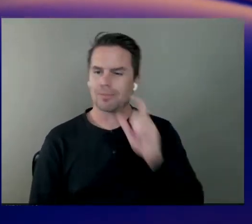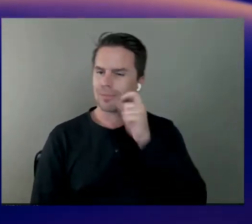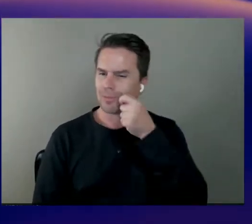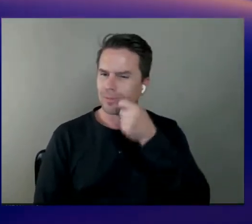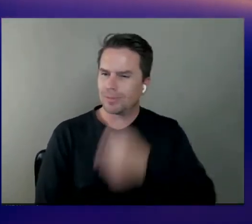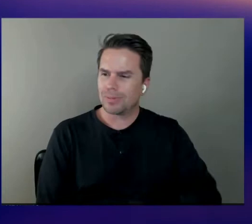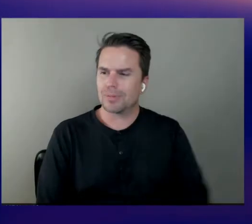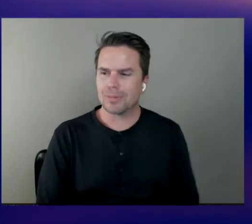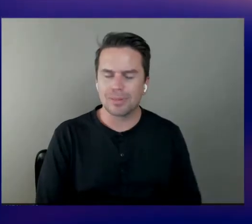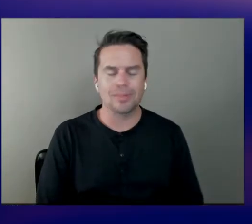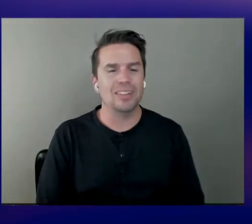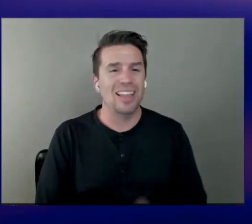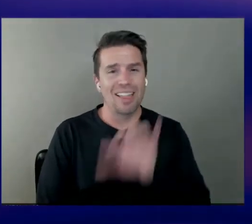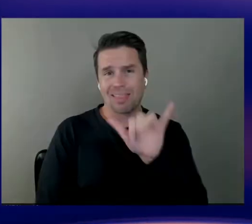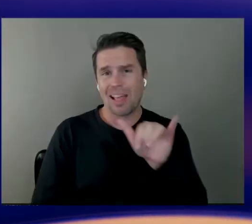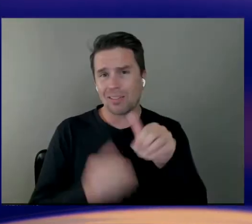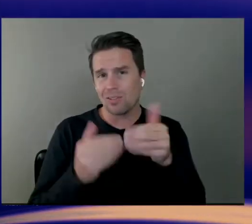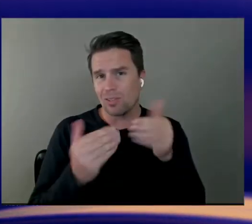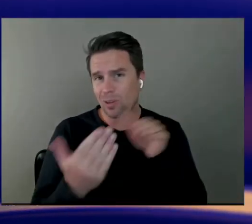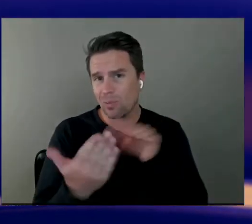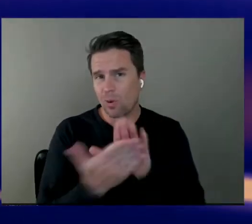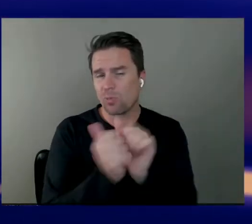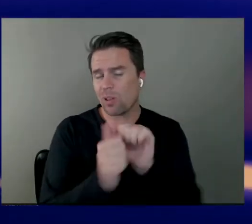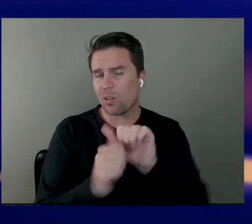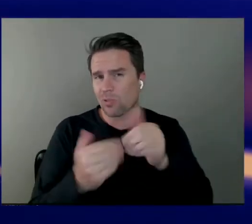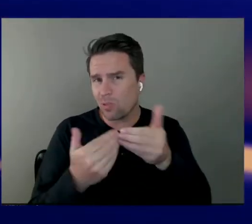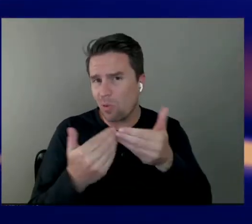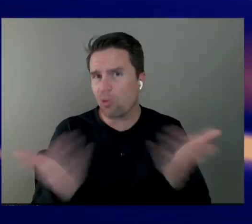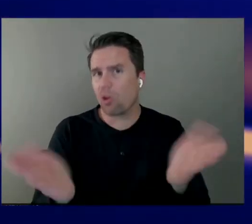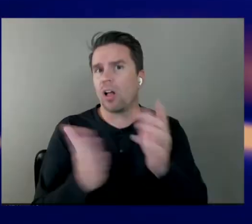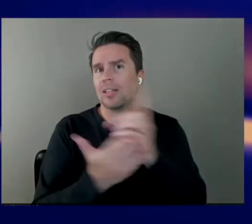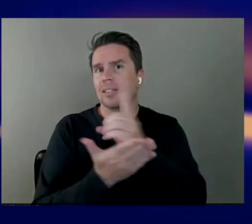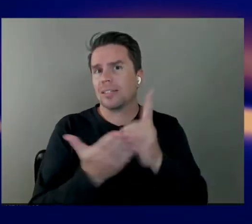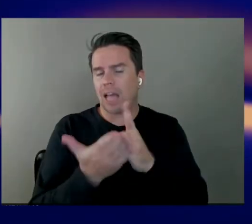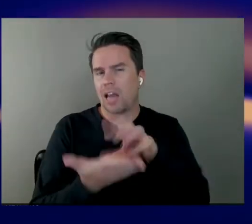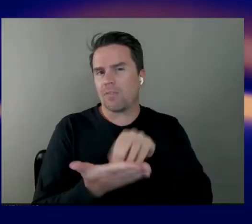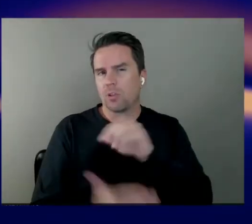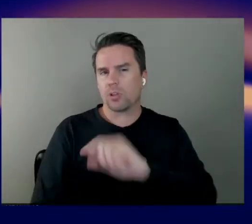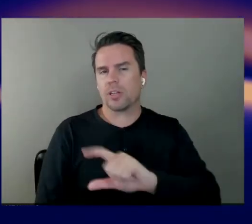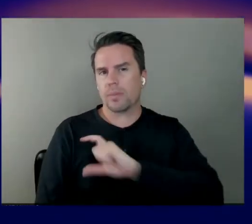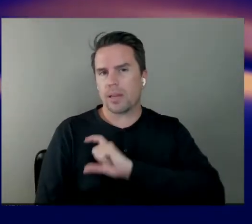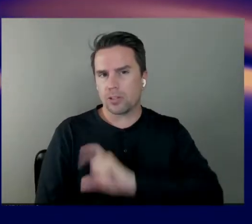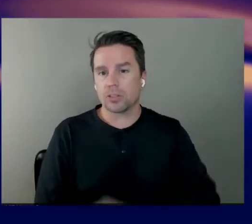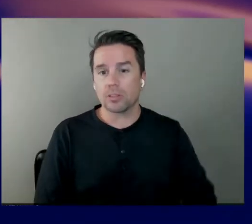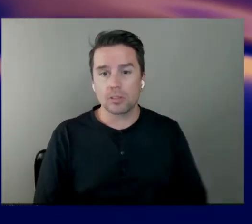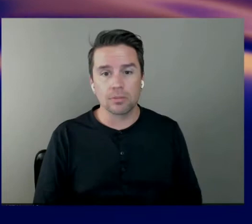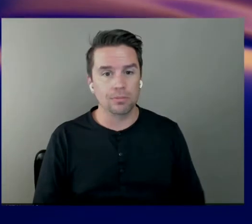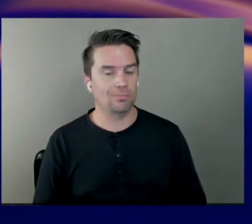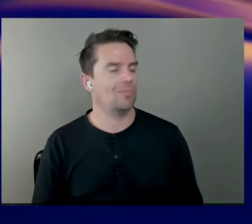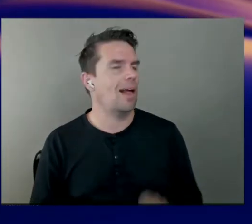with the overall design of the learning badges, yeah. I love it. Yeah, for me putting the services into the context